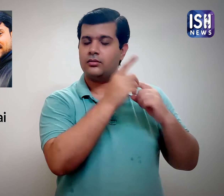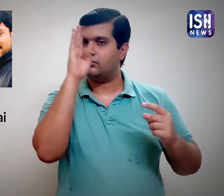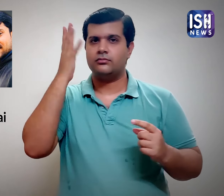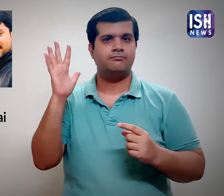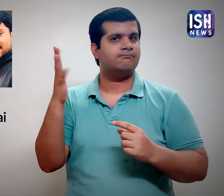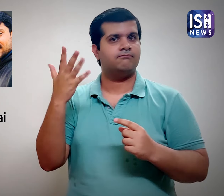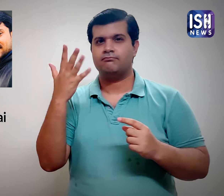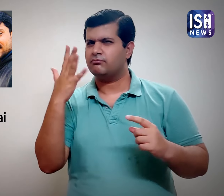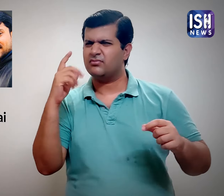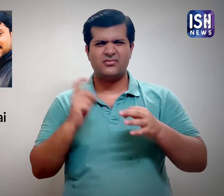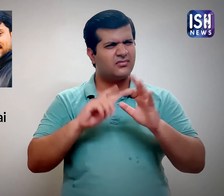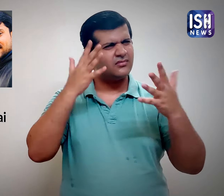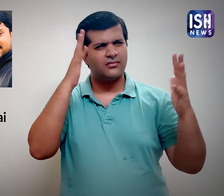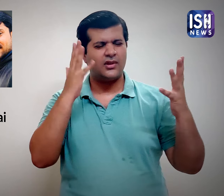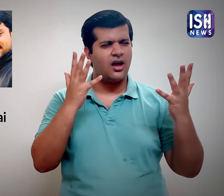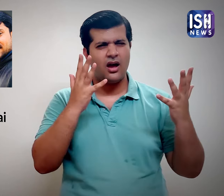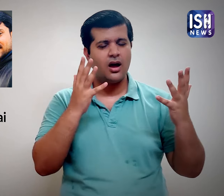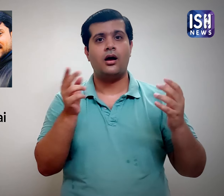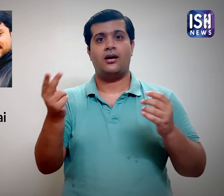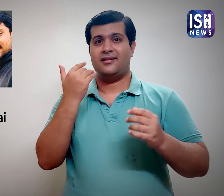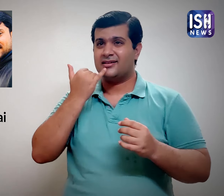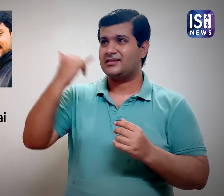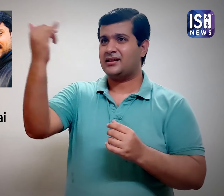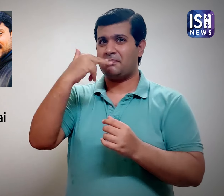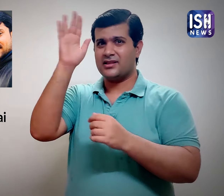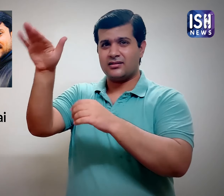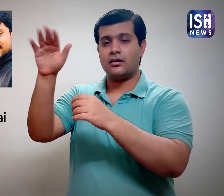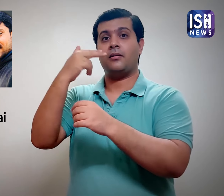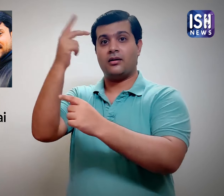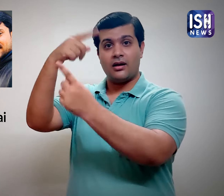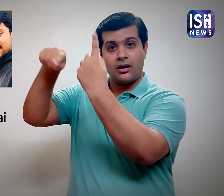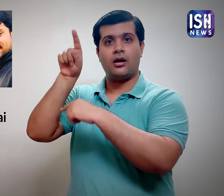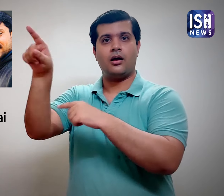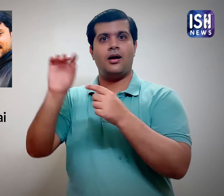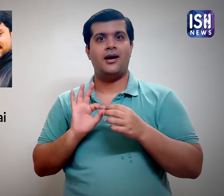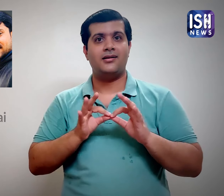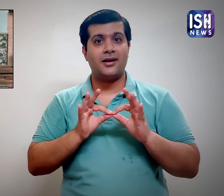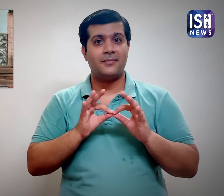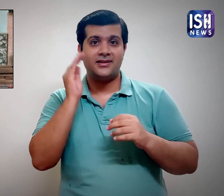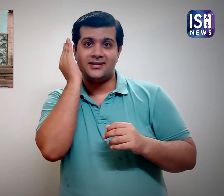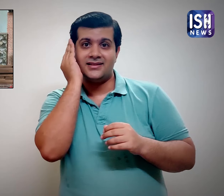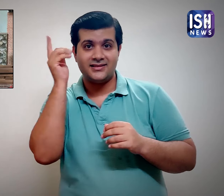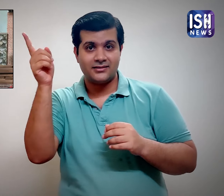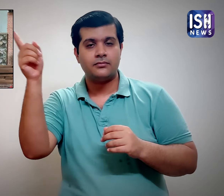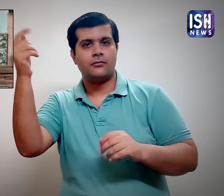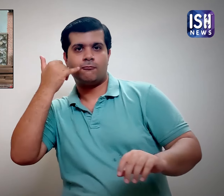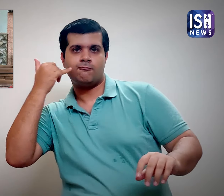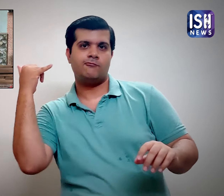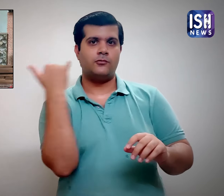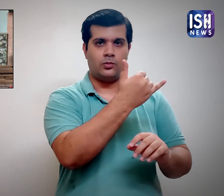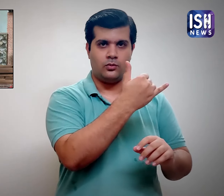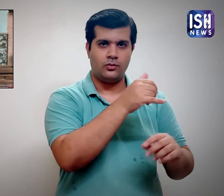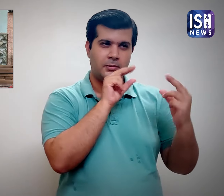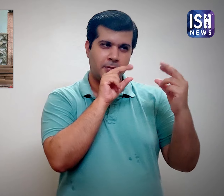But the police refused to listen. Sachin contacted Pradeep, and Taslim, an interpreter, spoke to the police officers.